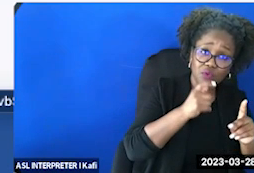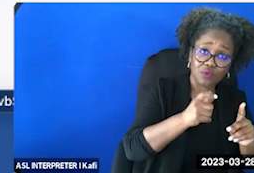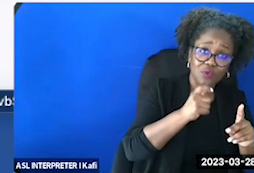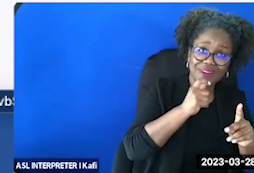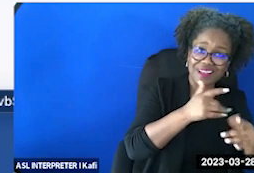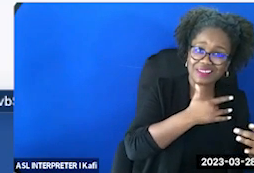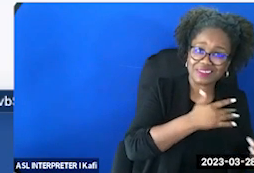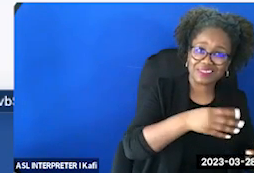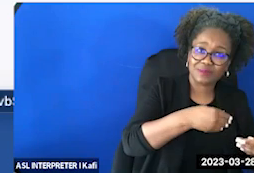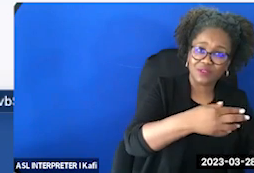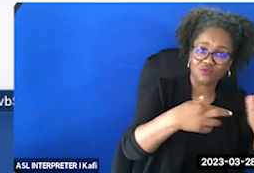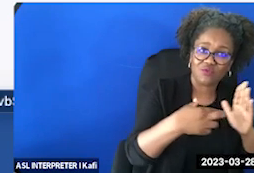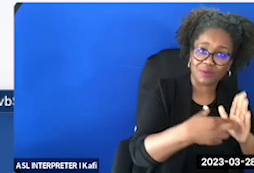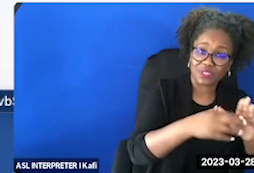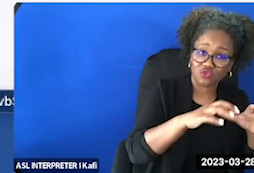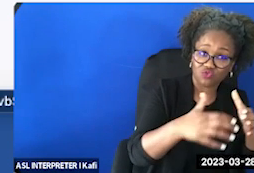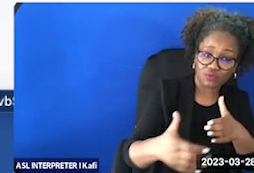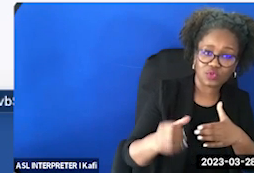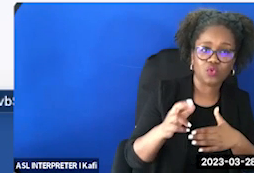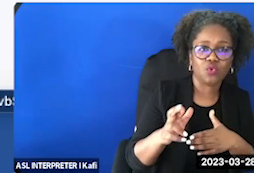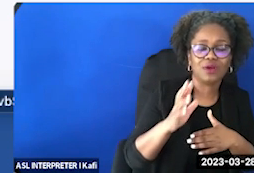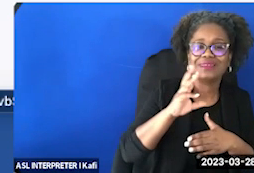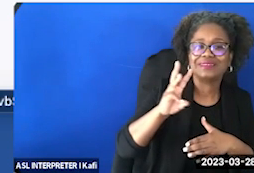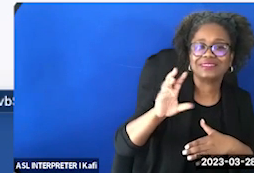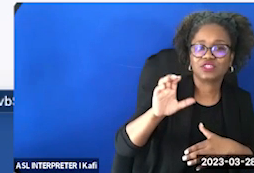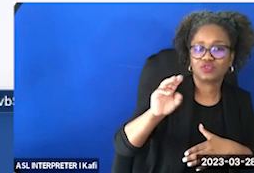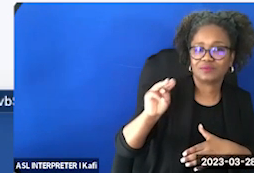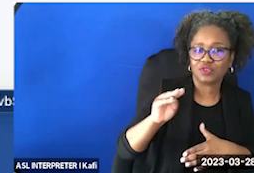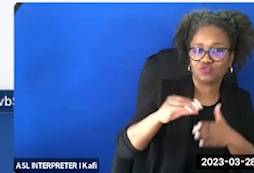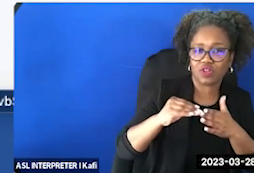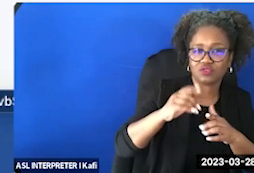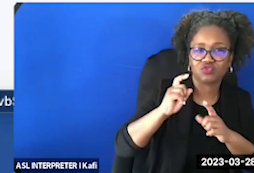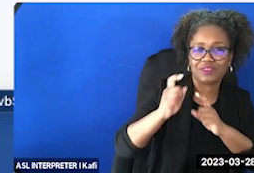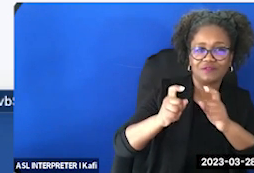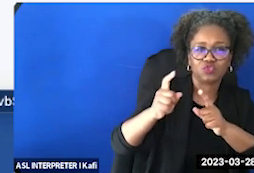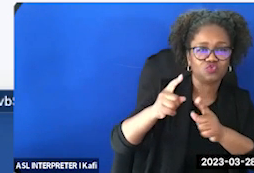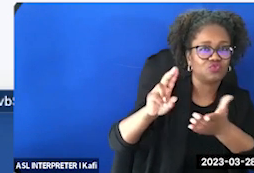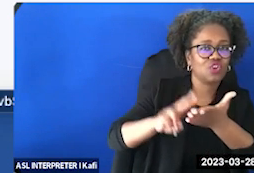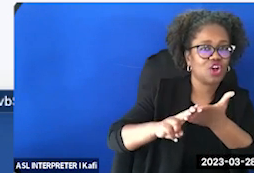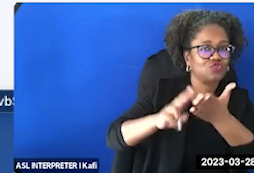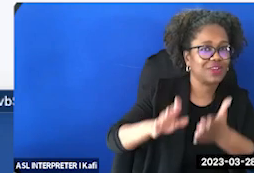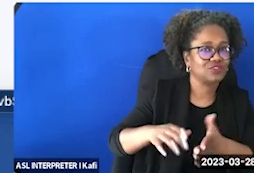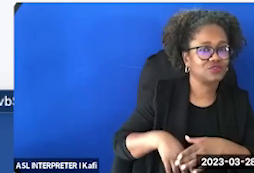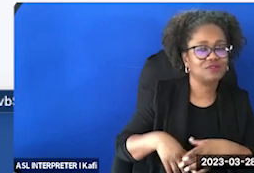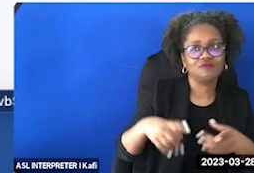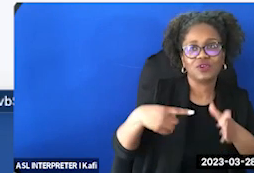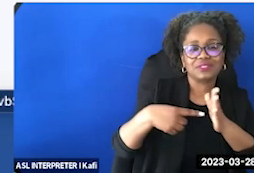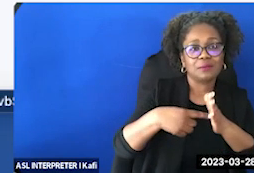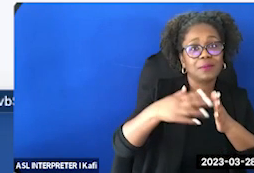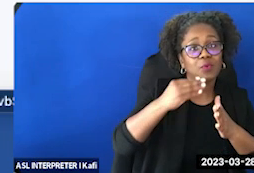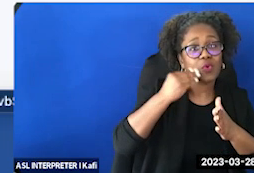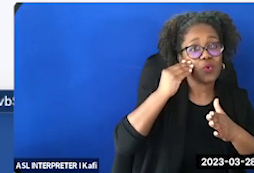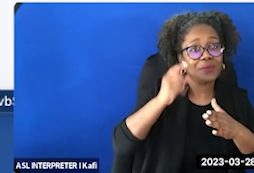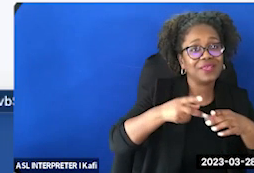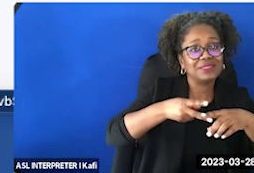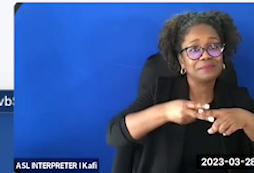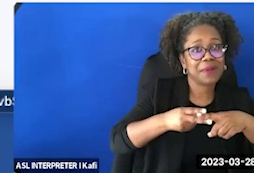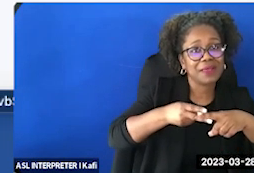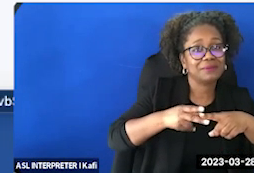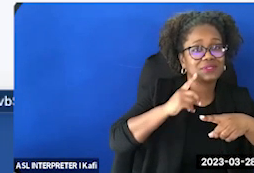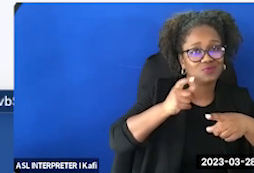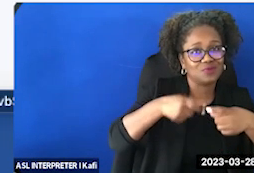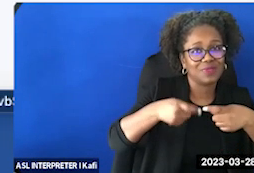Debbie Stine, Science & Technology Policy Academy: you know, and not really helping the people like. Let's just say you need all the pipes replaced in your house. because they have now all been contaminated. Okay.